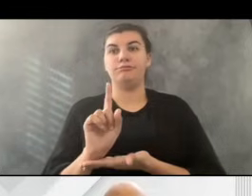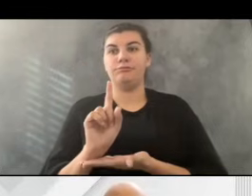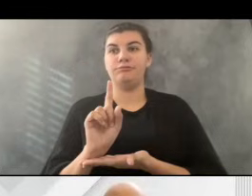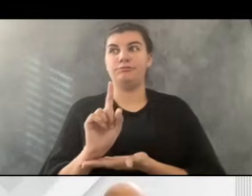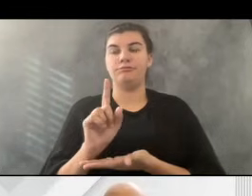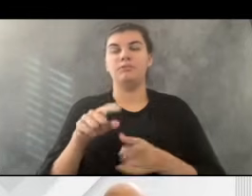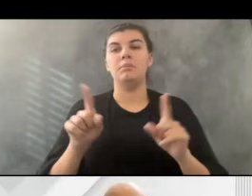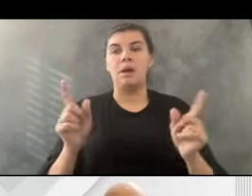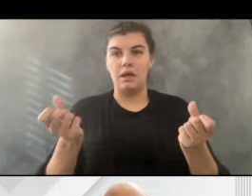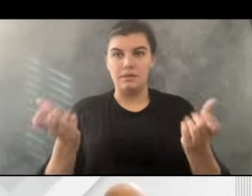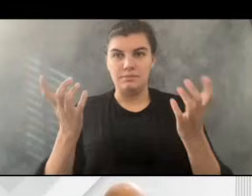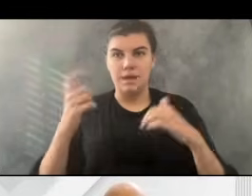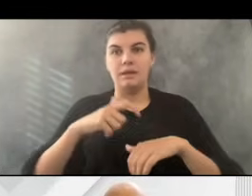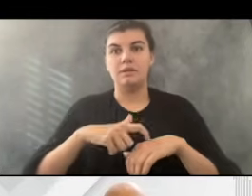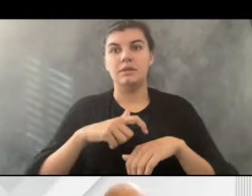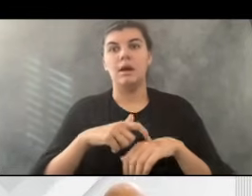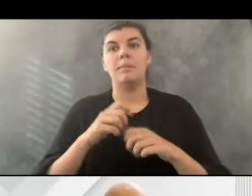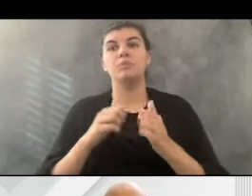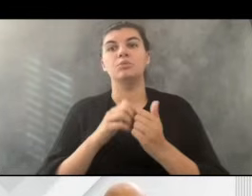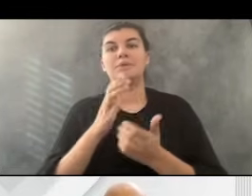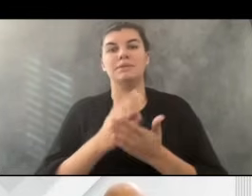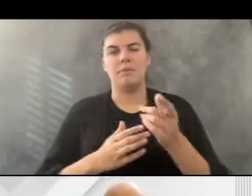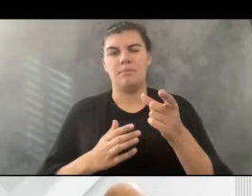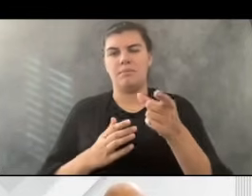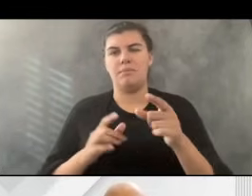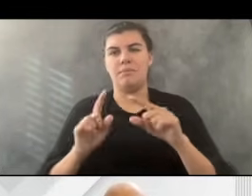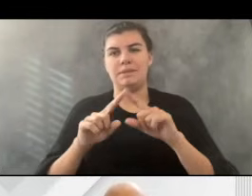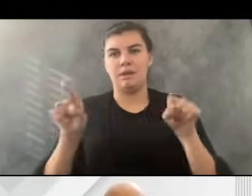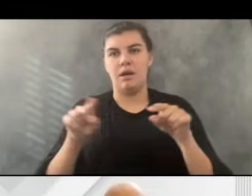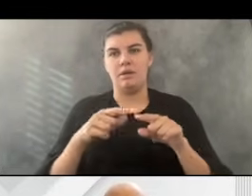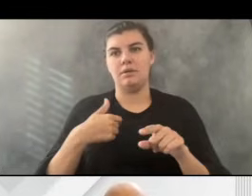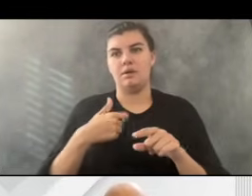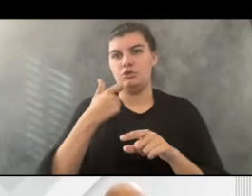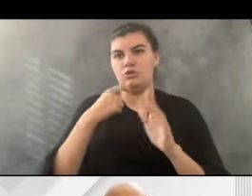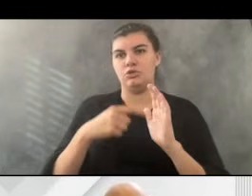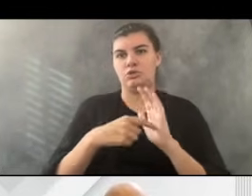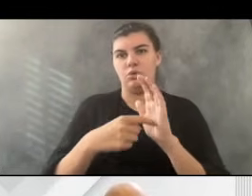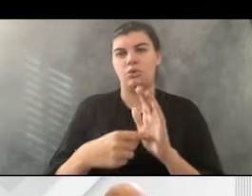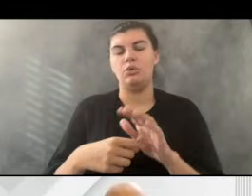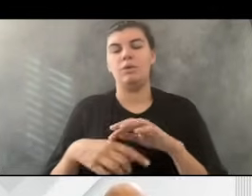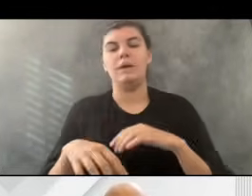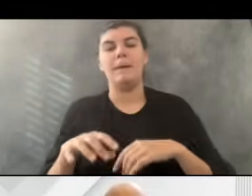times, with some of these signs like what I showed you on the on the previous slide, if you're